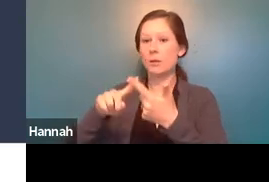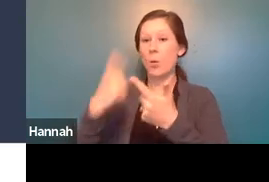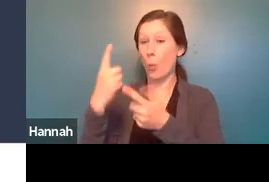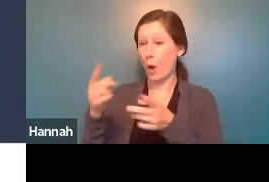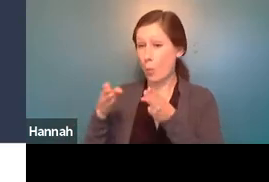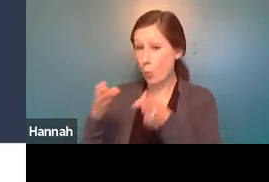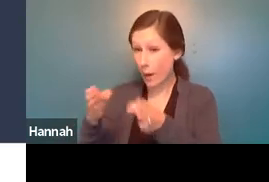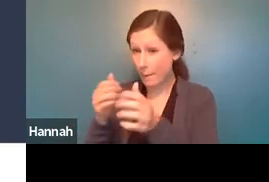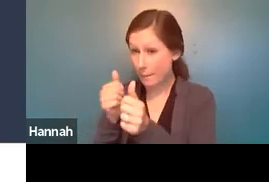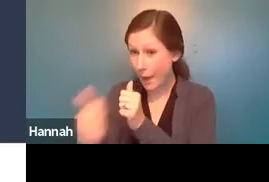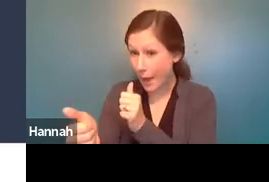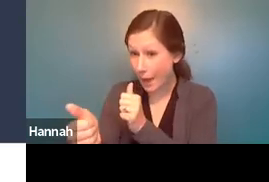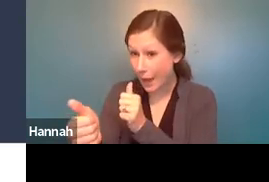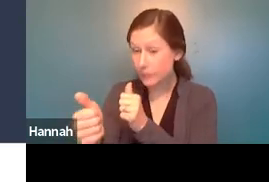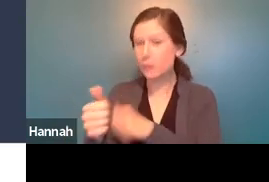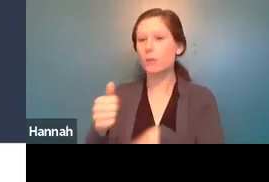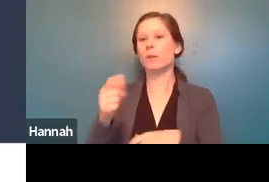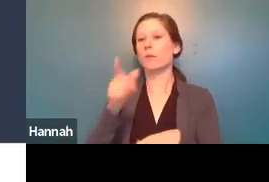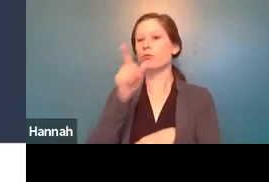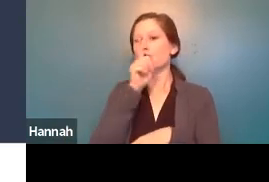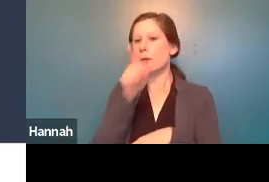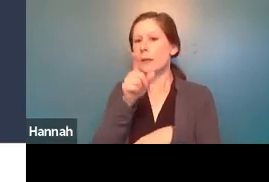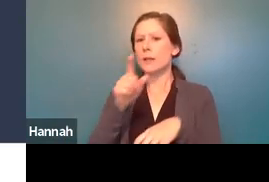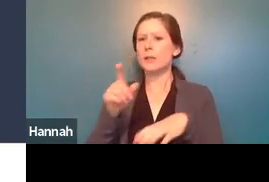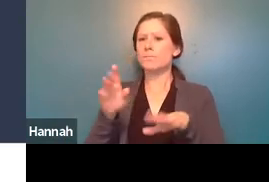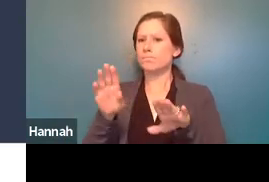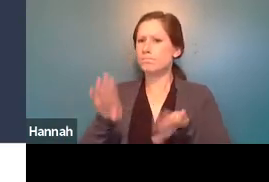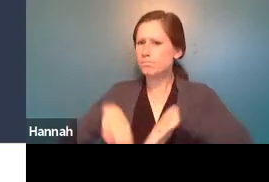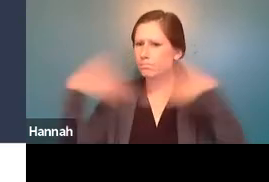they're really taking the lid off. And their goal is to open